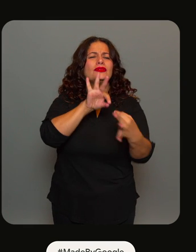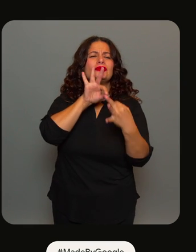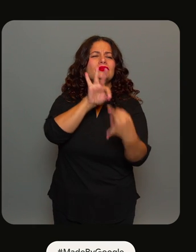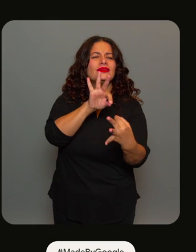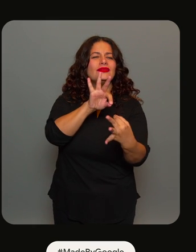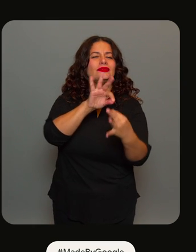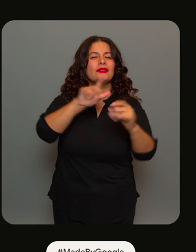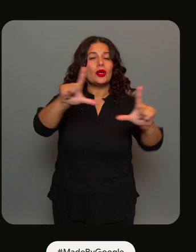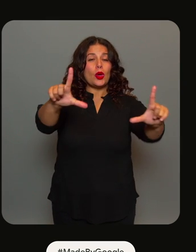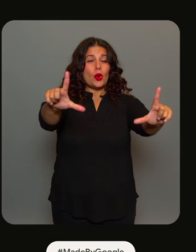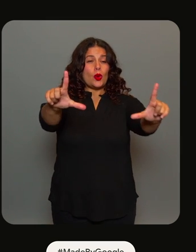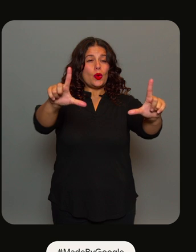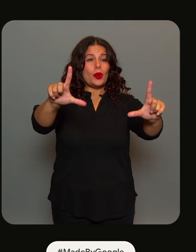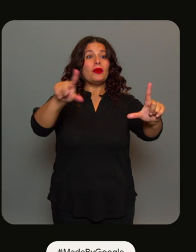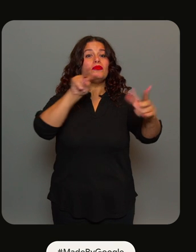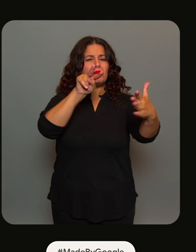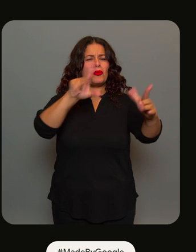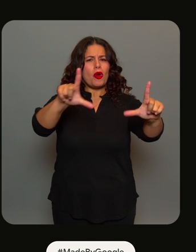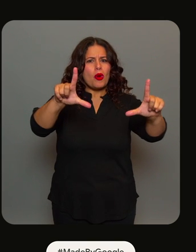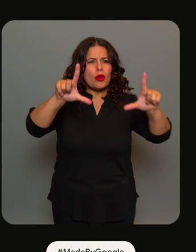photos across a variety of magnifications.